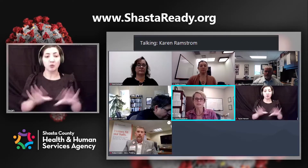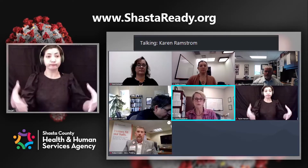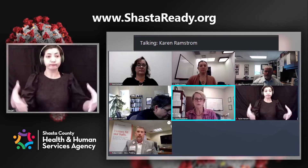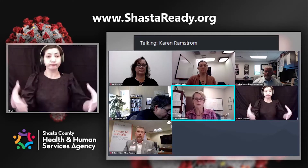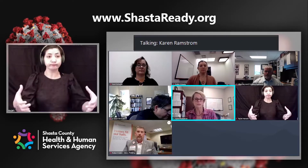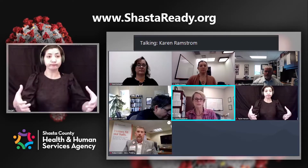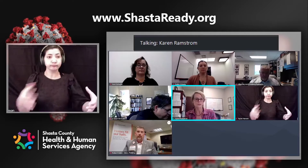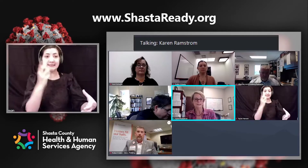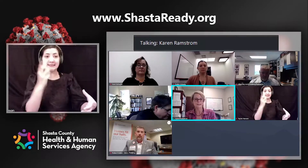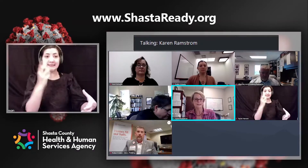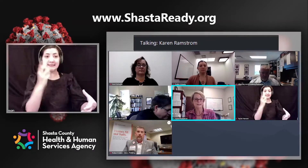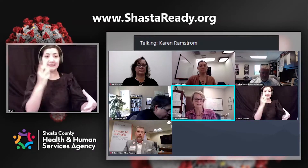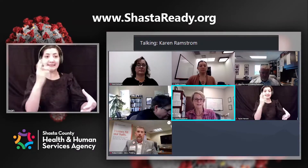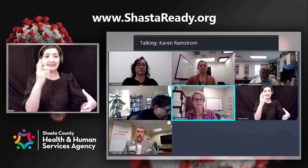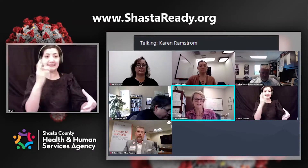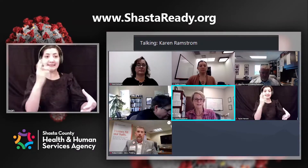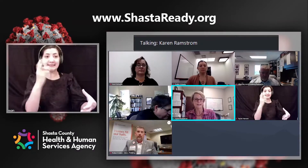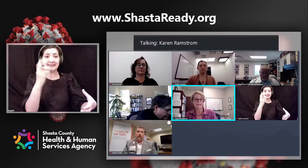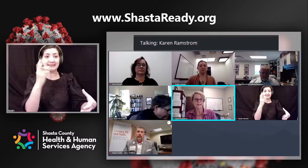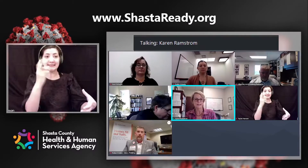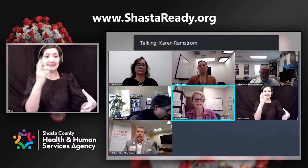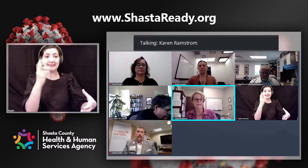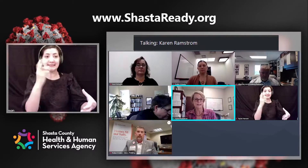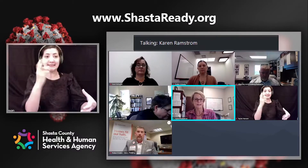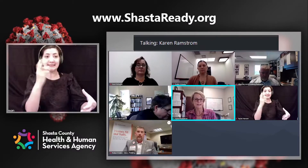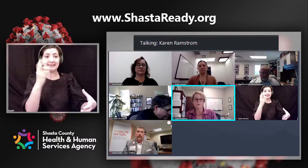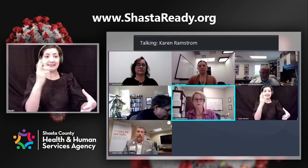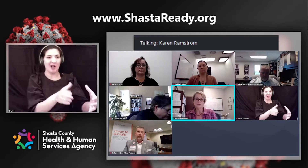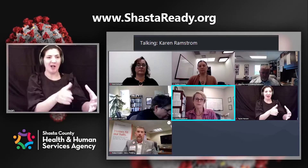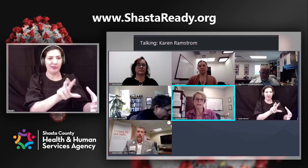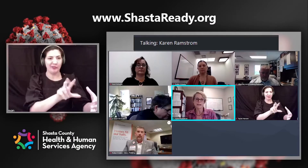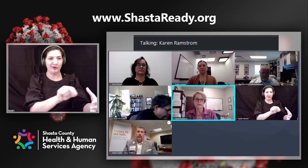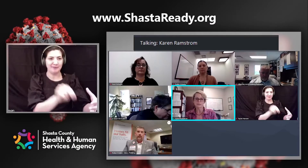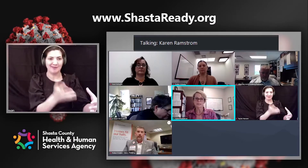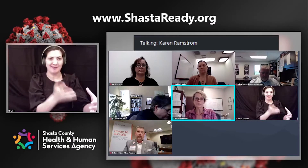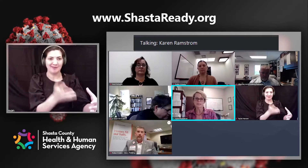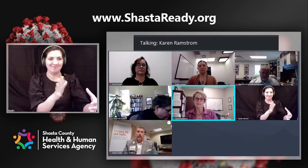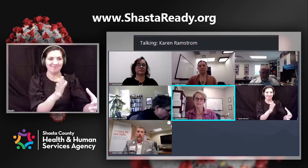least one dose of the vaccine. Only three other California counties have lower vaccination